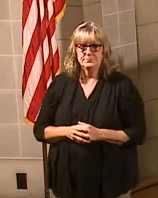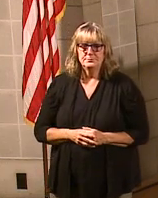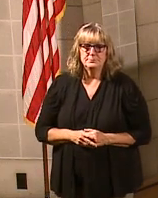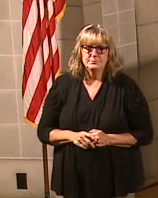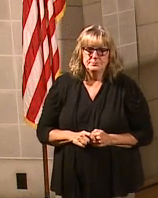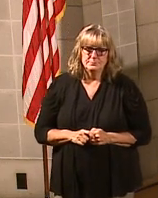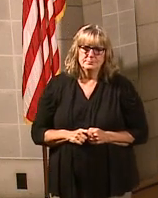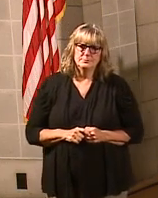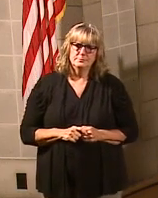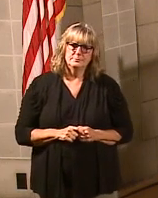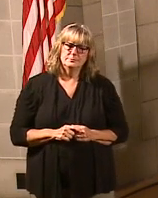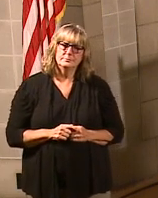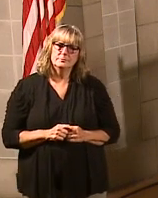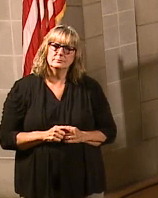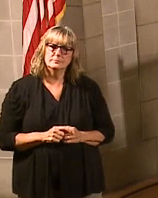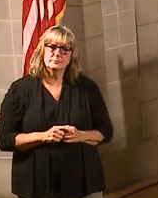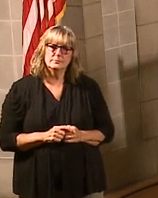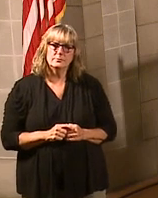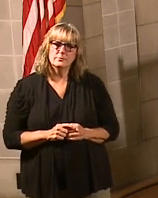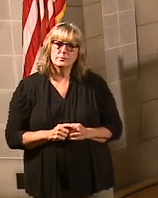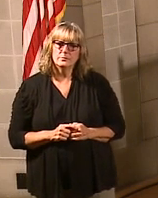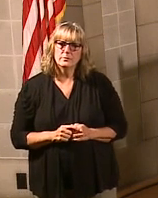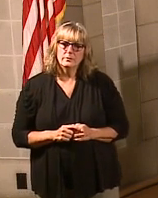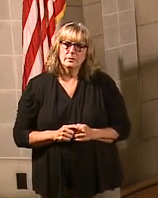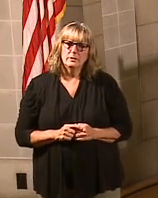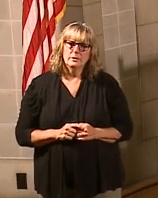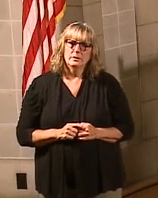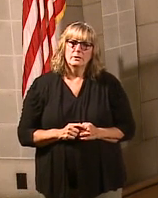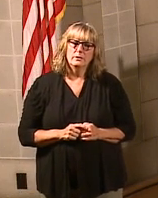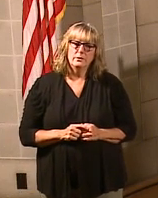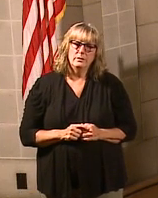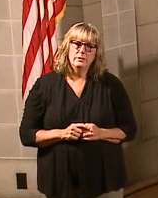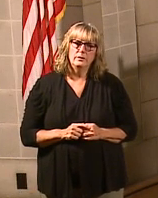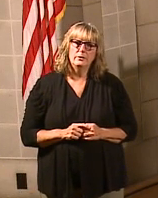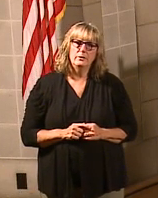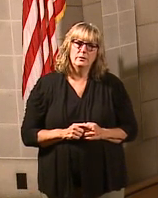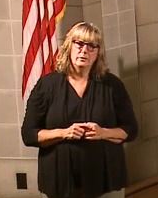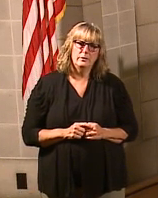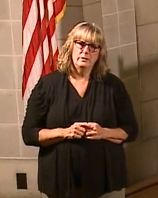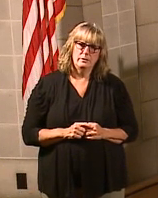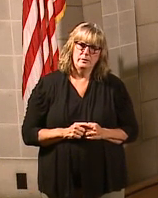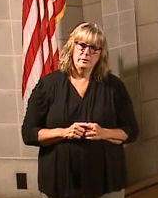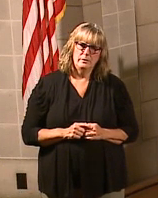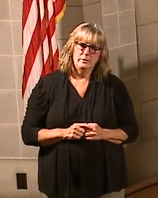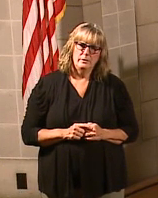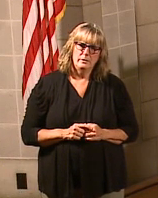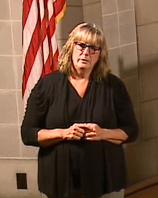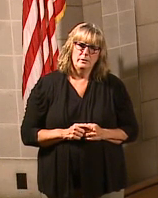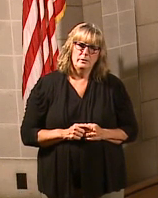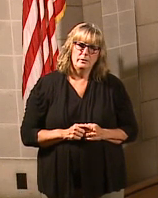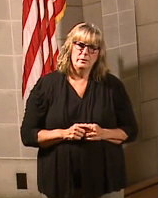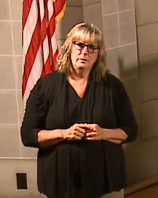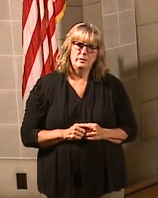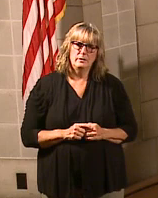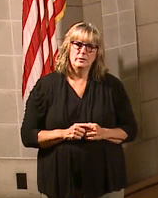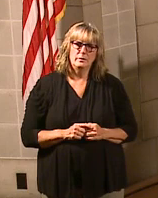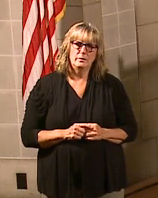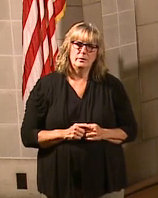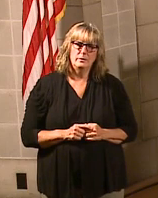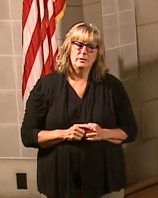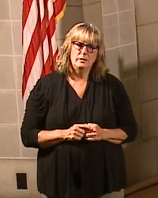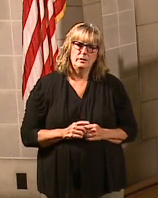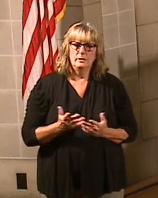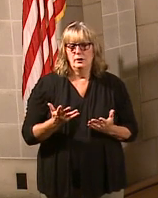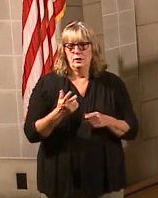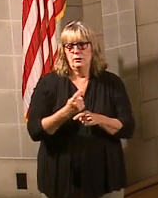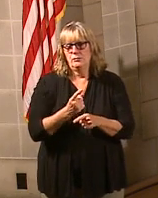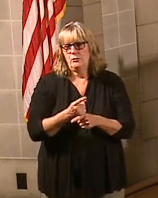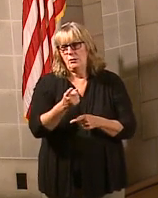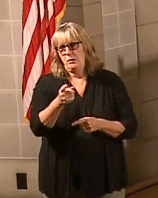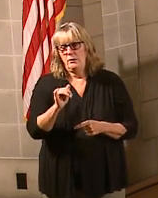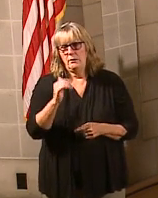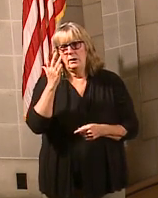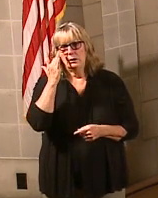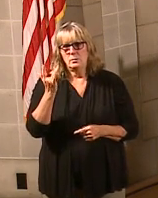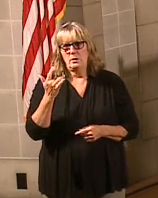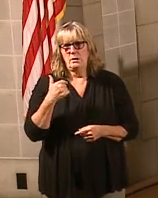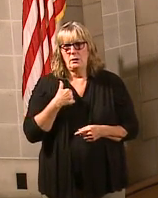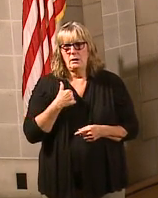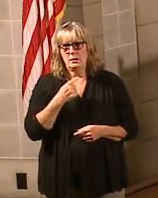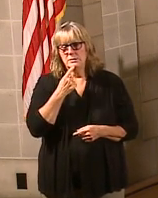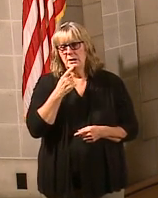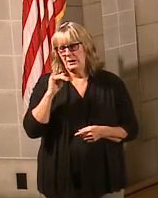DIFFERENT APPROACH TO MANAGING